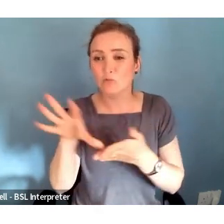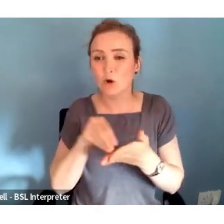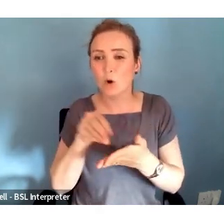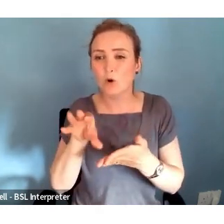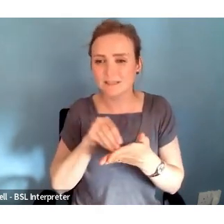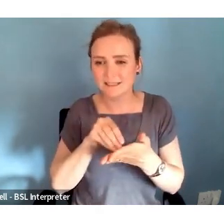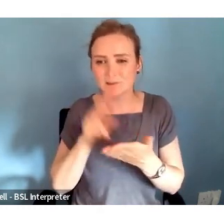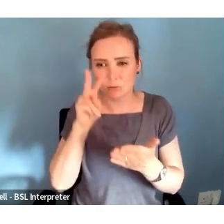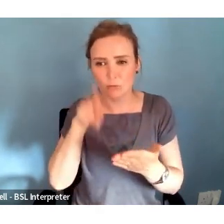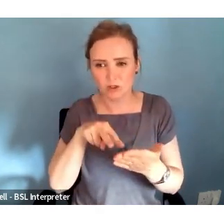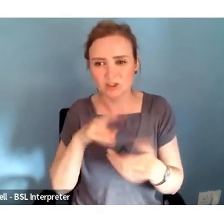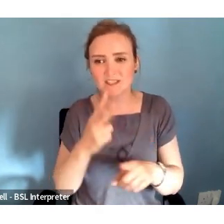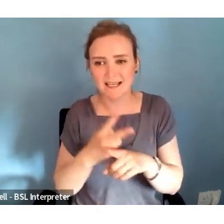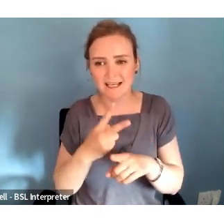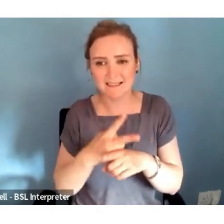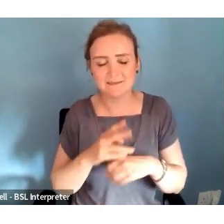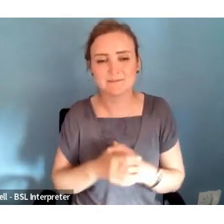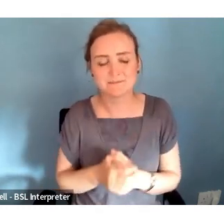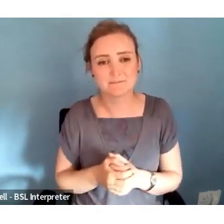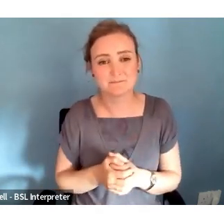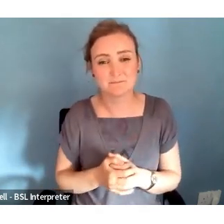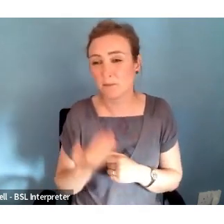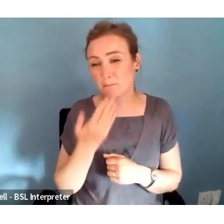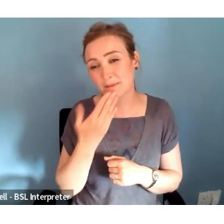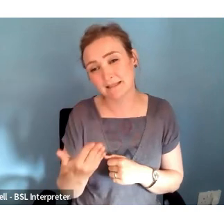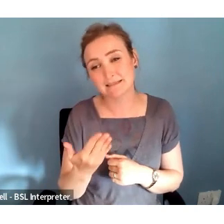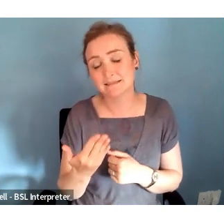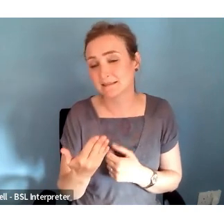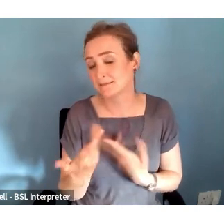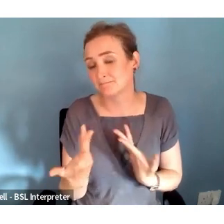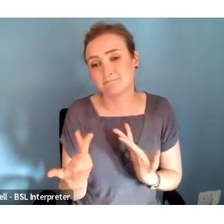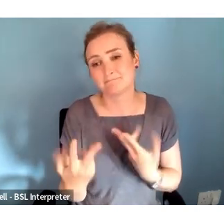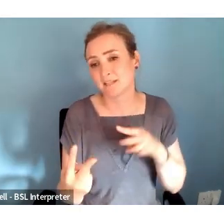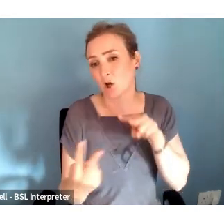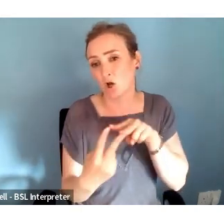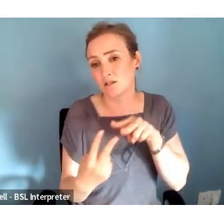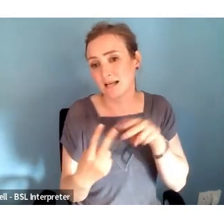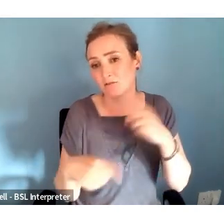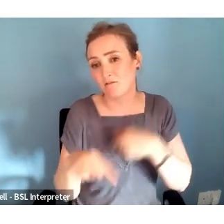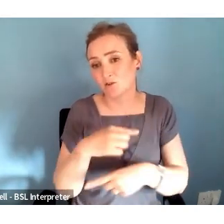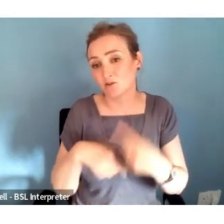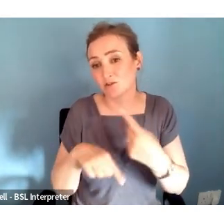But also, just get in touch with us if you have any question questions at rule about anything we same you don't have to be